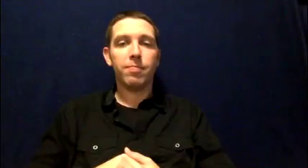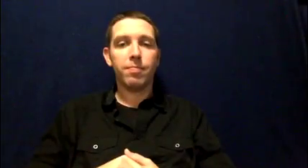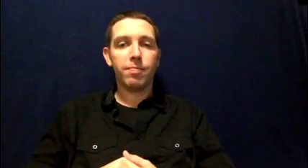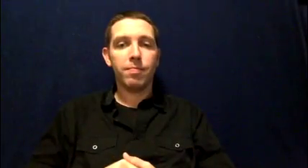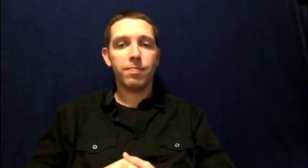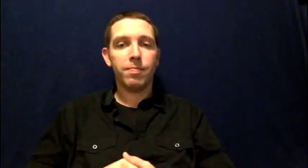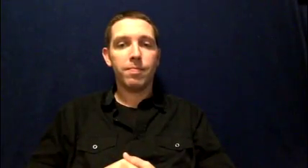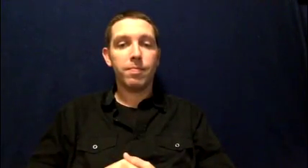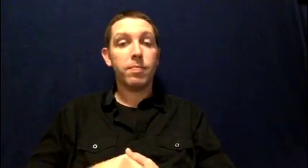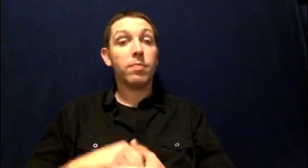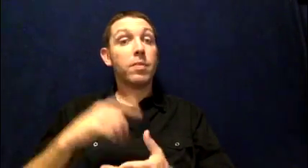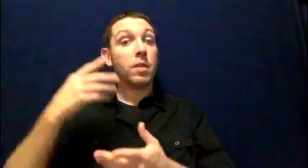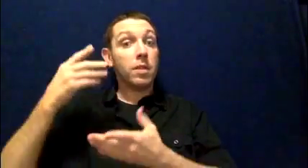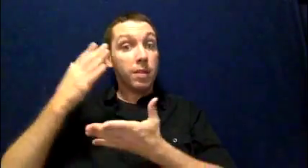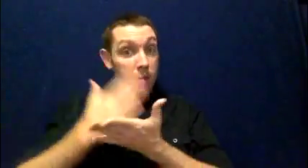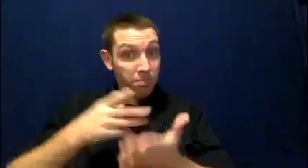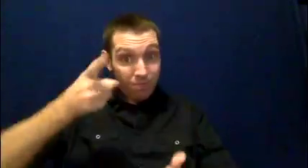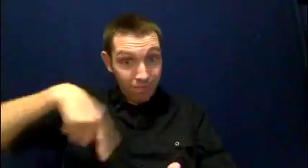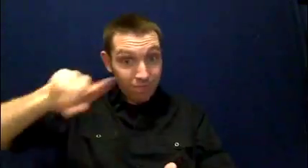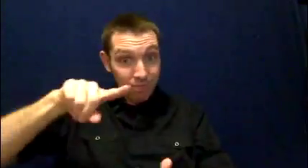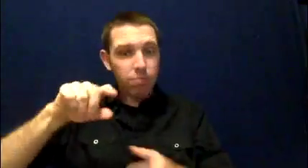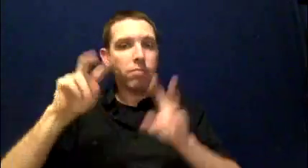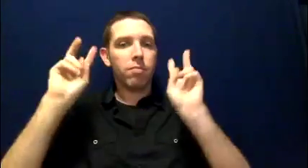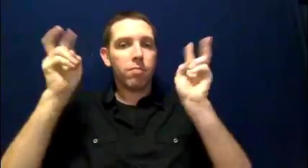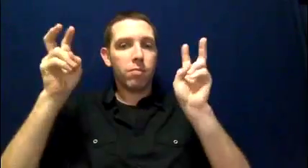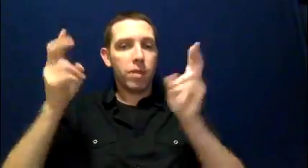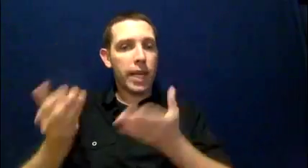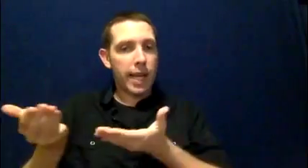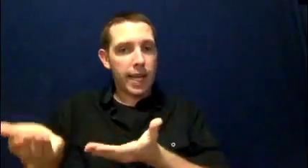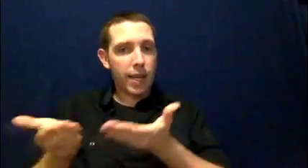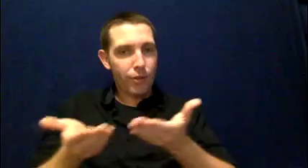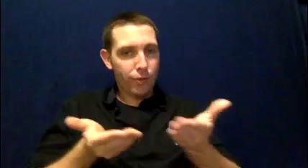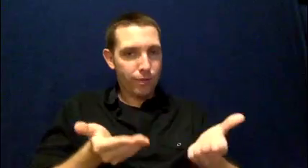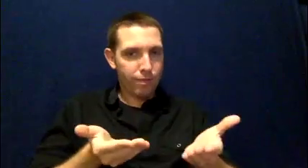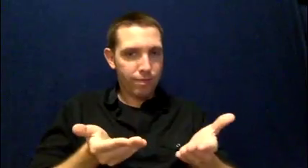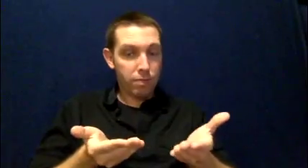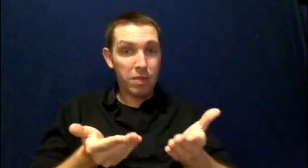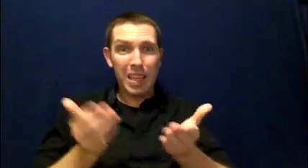Some of you may be a "carrier" for Usher syndrome.